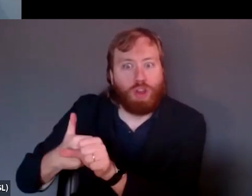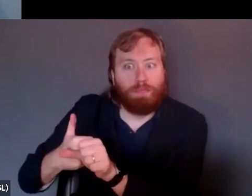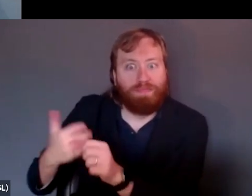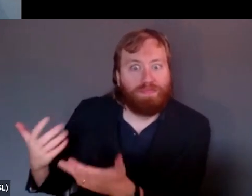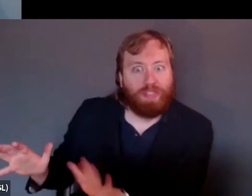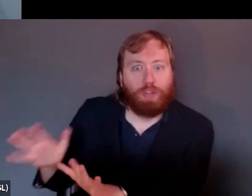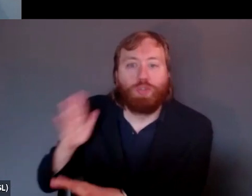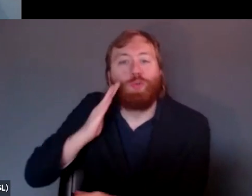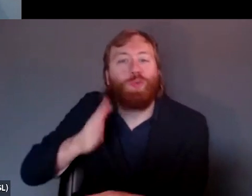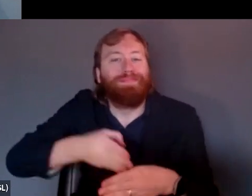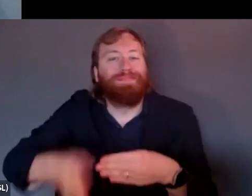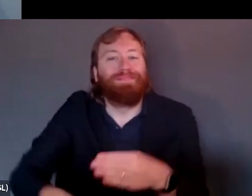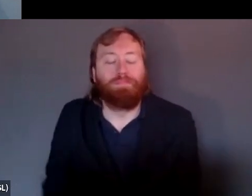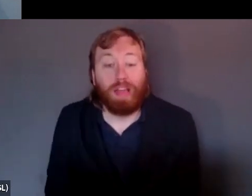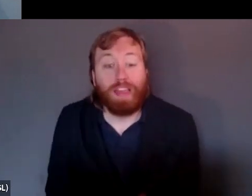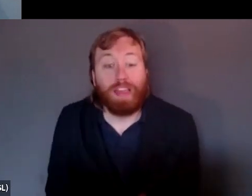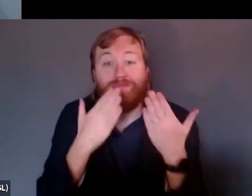and we'll see you back in a couple of weeks.